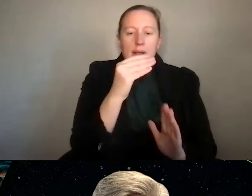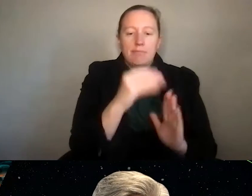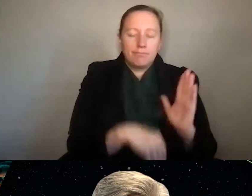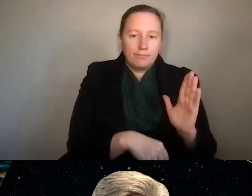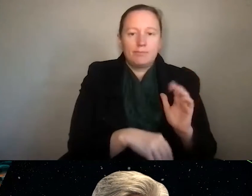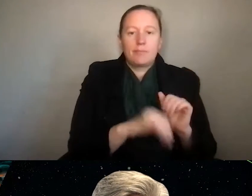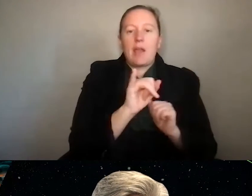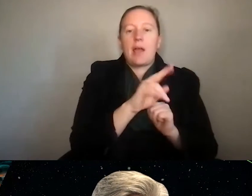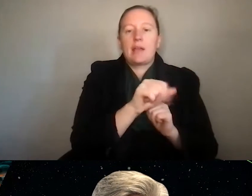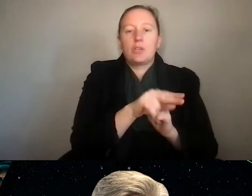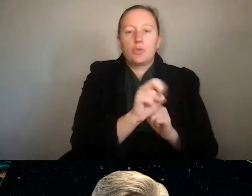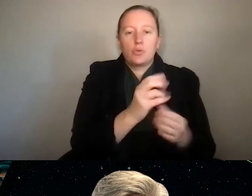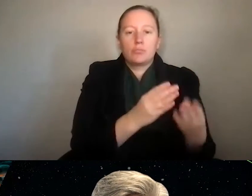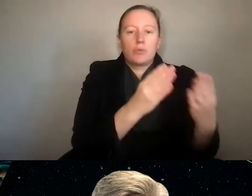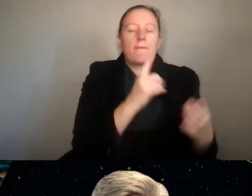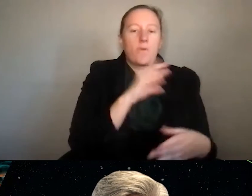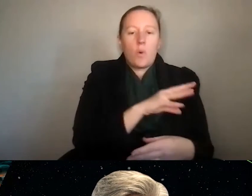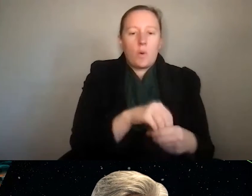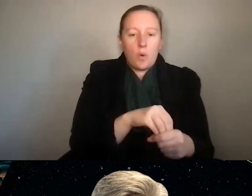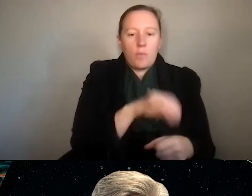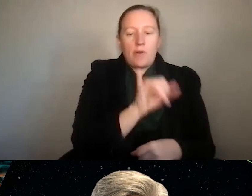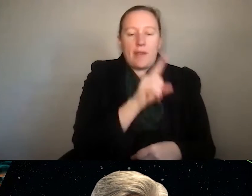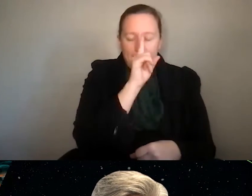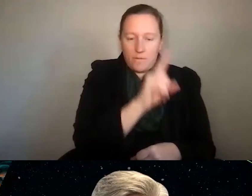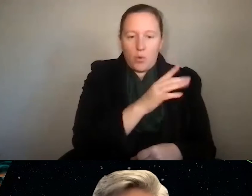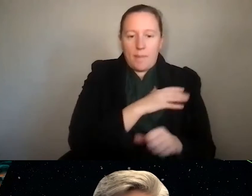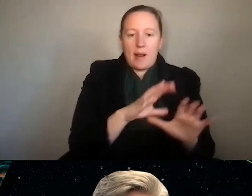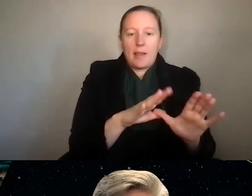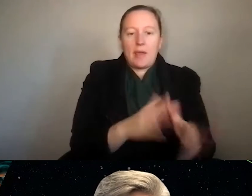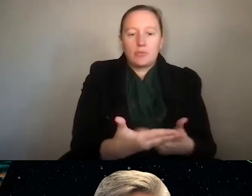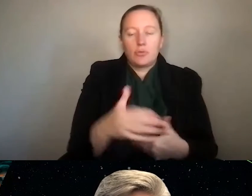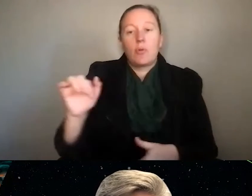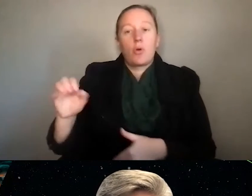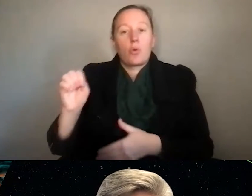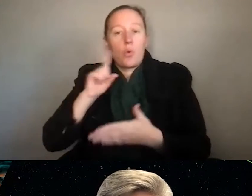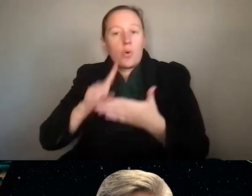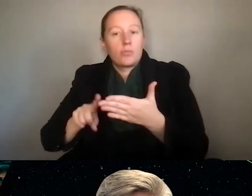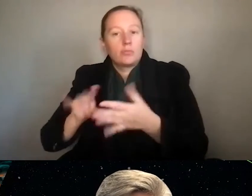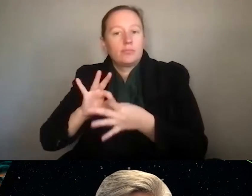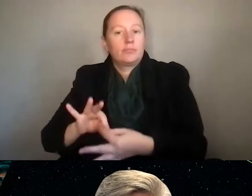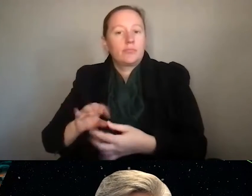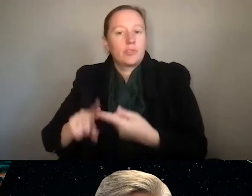to incorporate that into my classroom whereas with the Core Research it deals with fundamental research